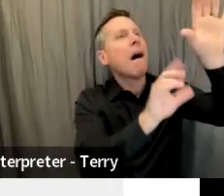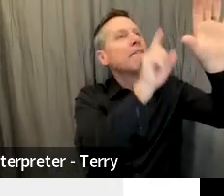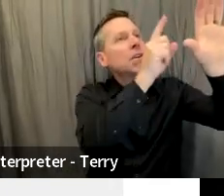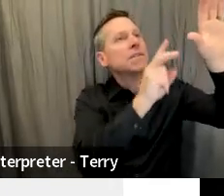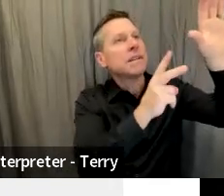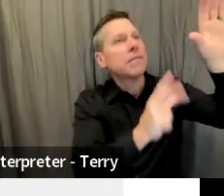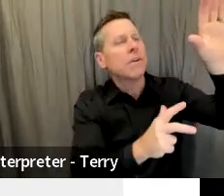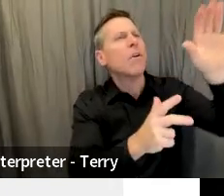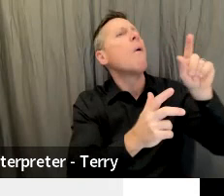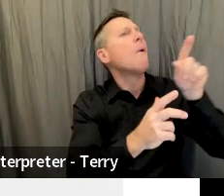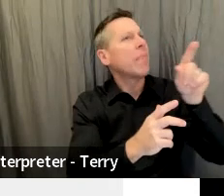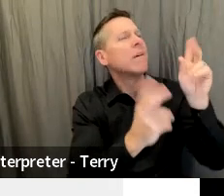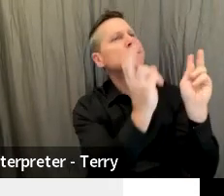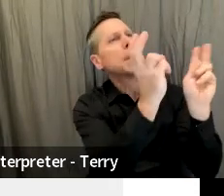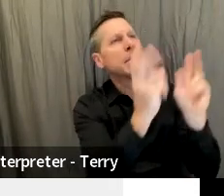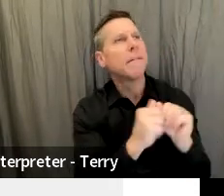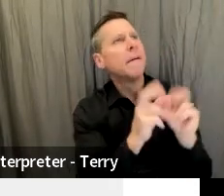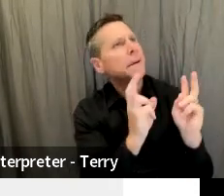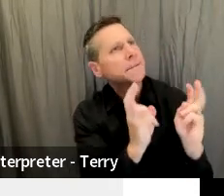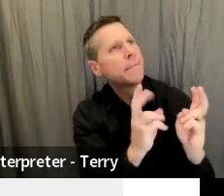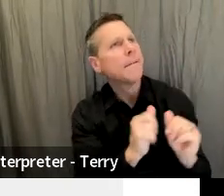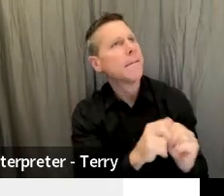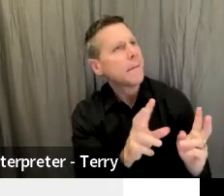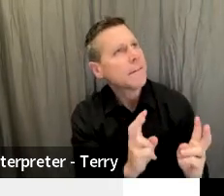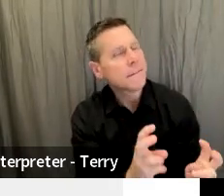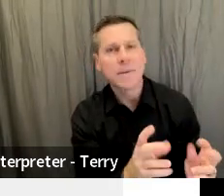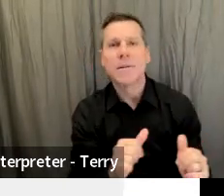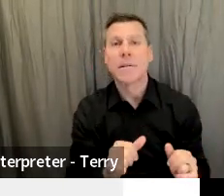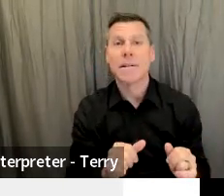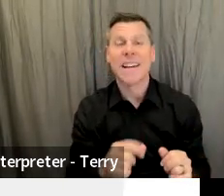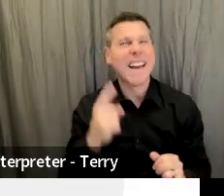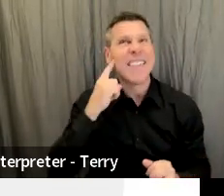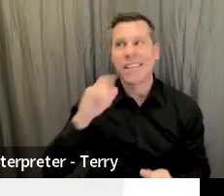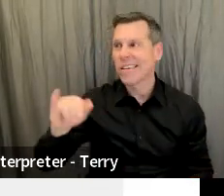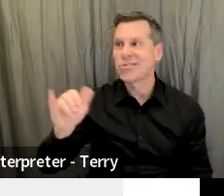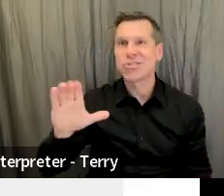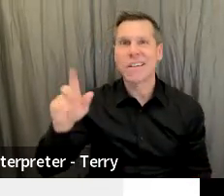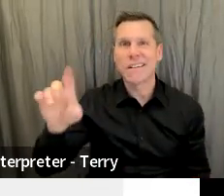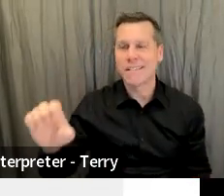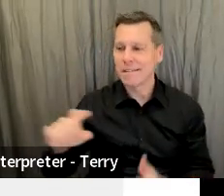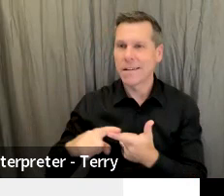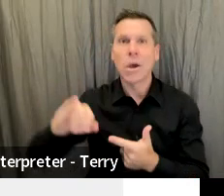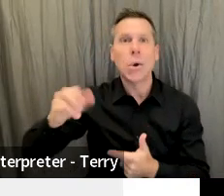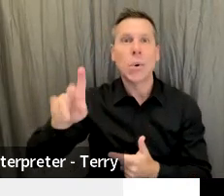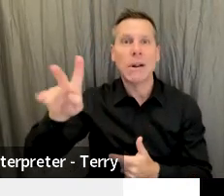probably I'm going to guess that Jackie and Julio were doing some of the organization, but